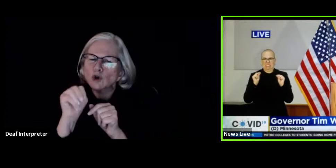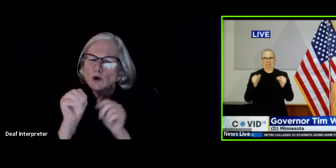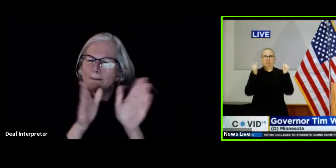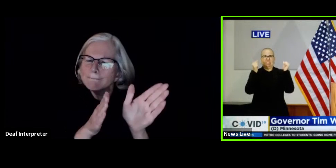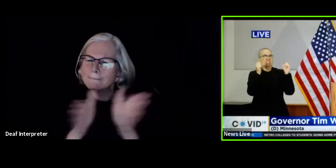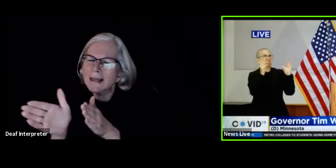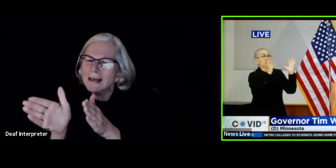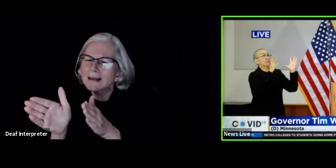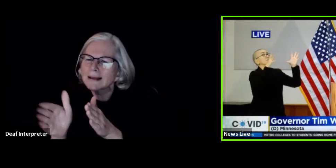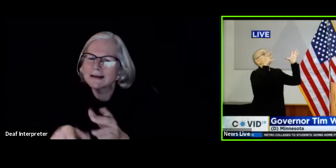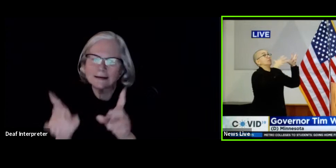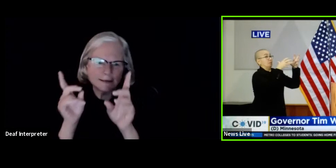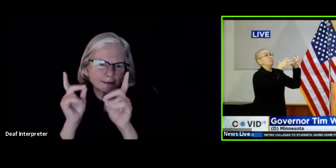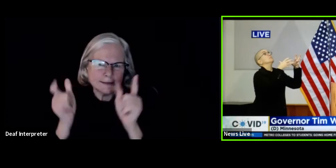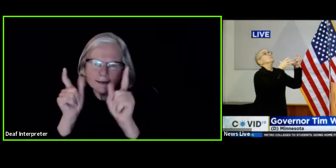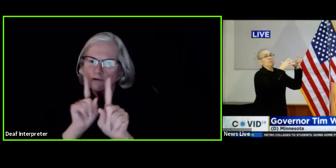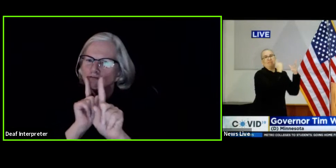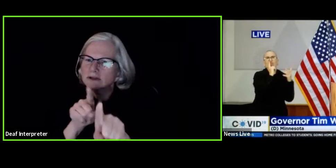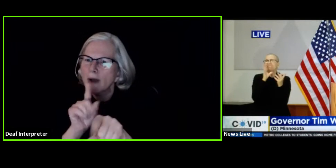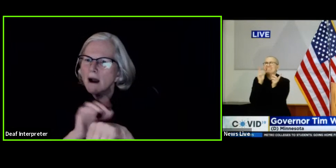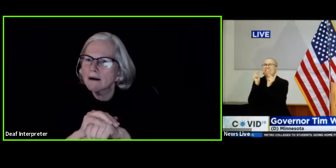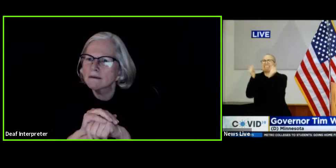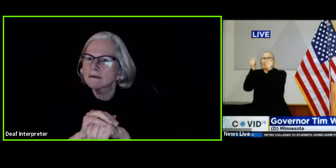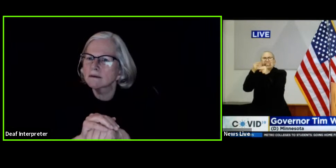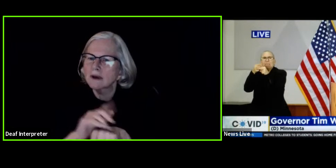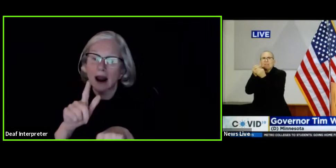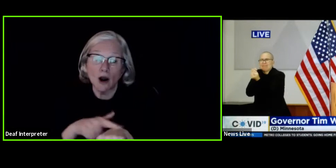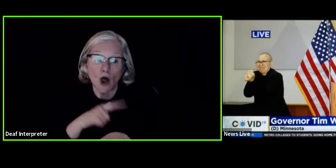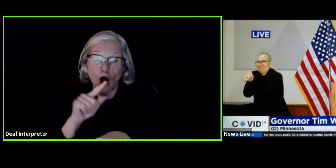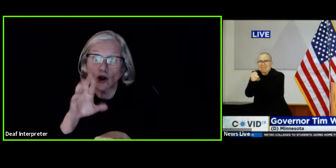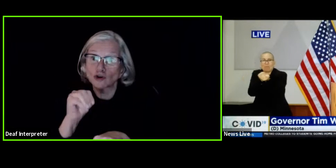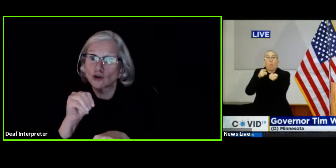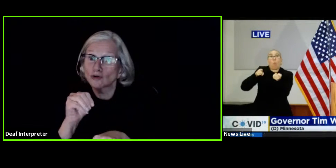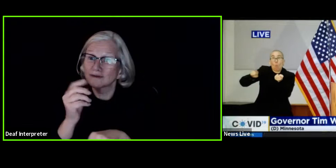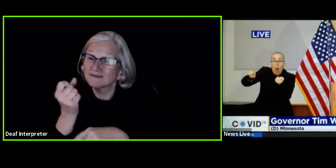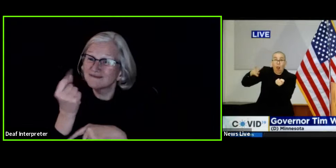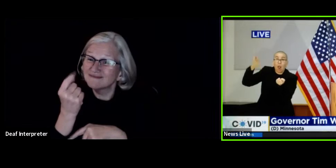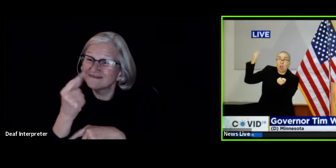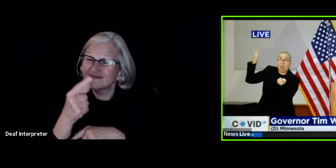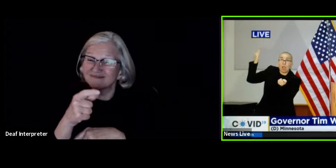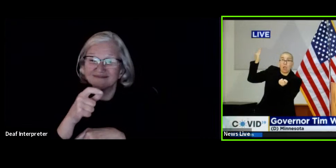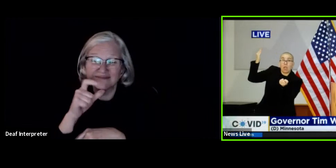SO I MEAN, JUST GIVING SOME OF THAT RELIEF, YOU DON'T HAVE TO PAY YOUR LICENSING FEES, YOUR SALES TAX, SOME